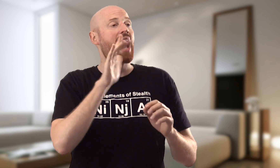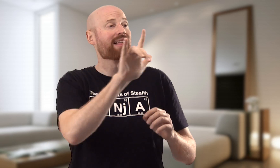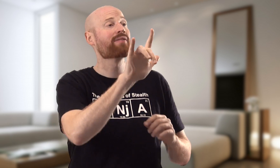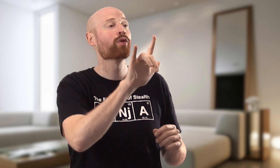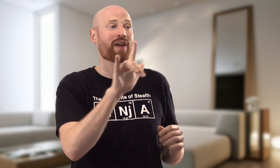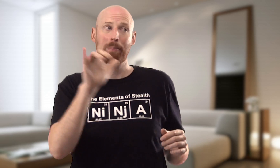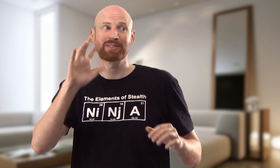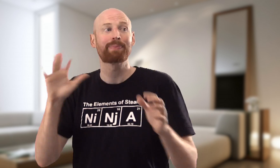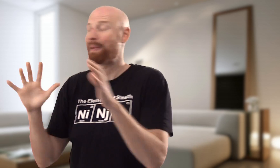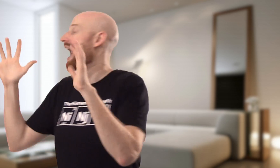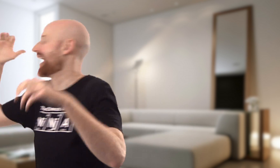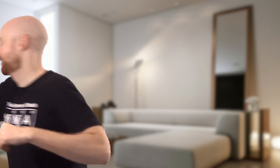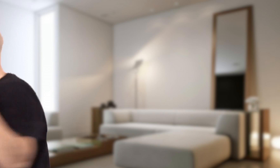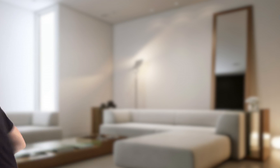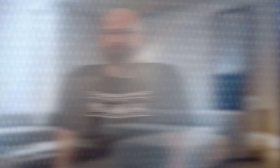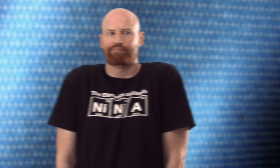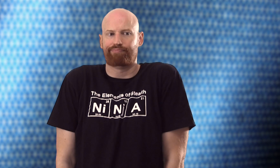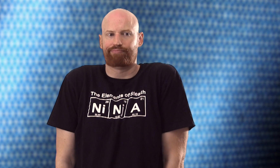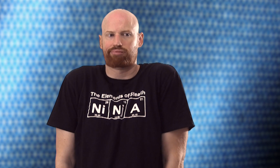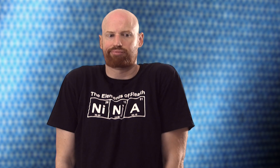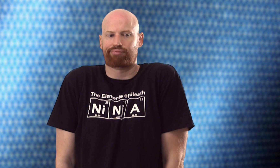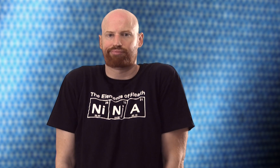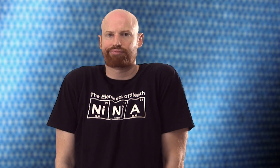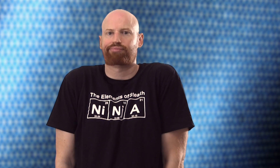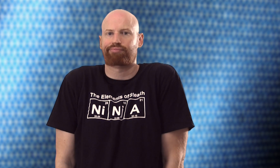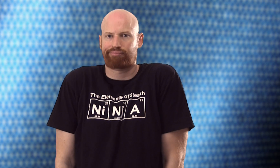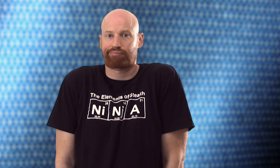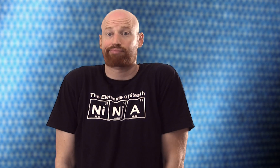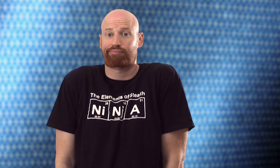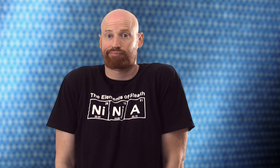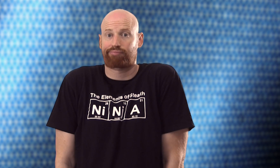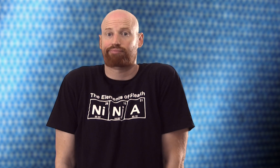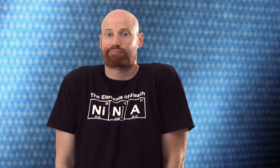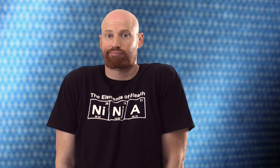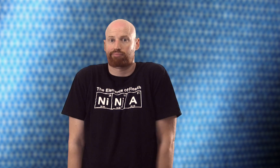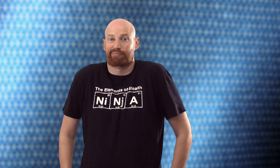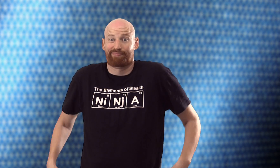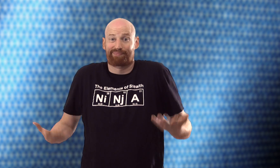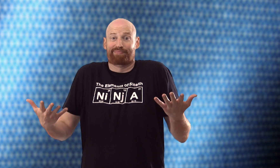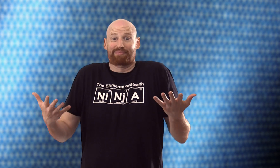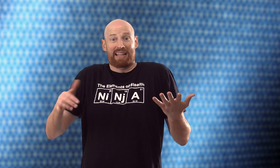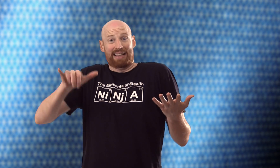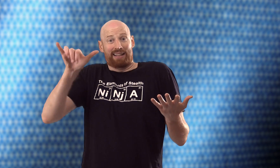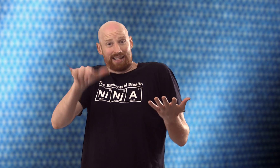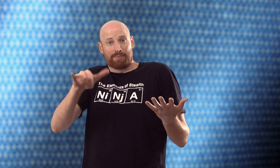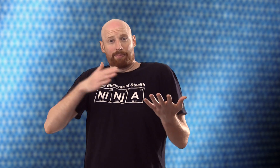bed and I love you bye mom!" *cringes* Yep, that was